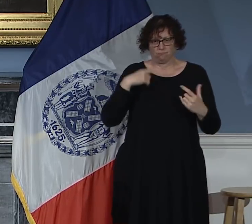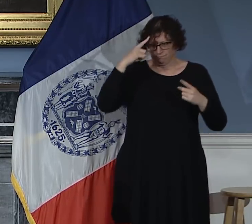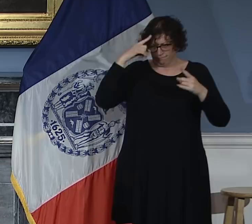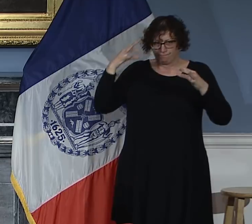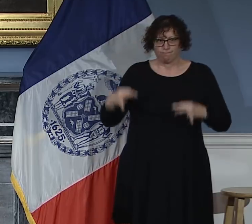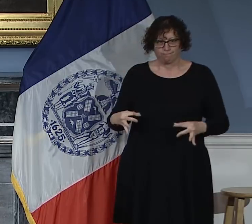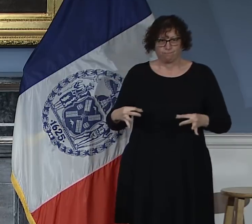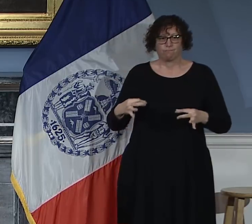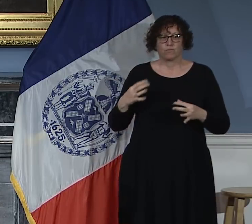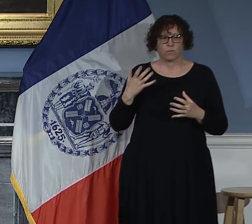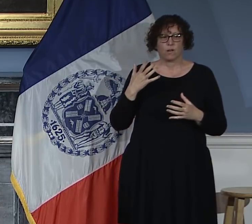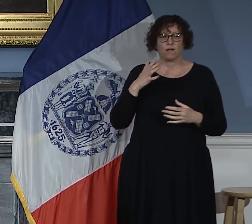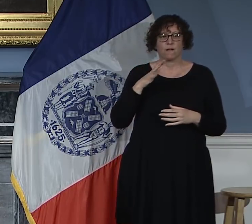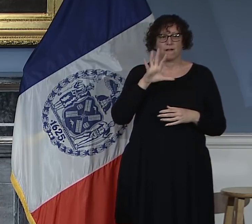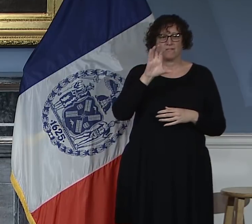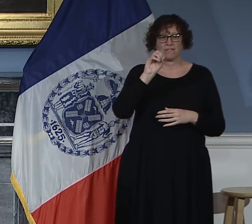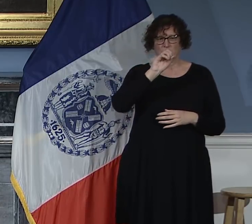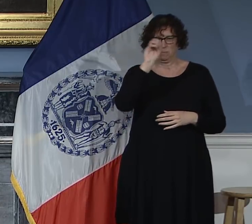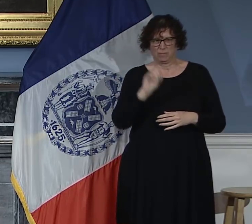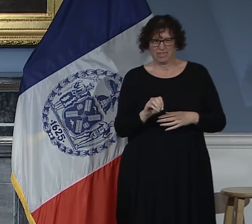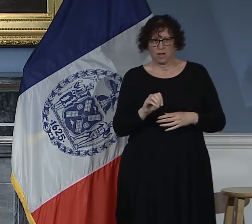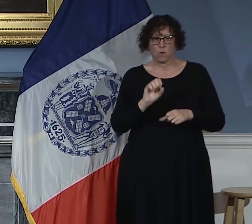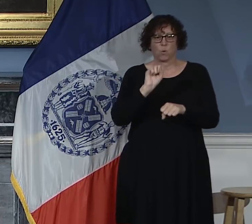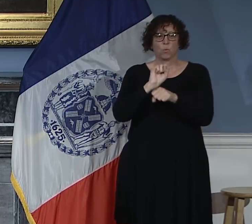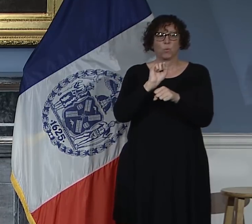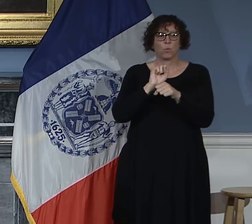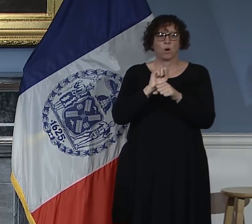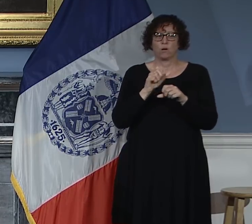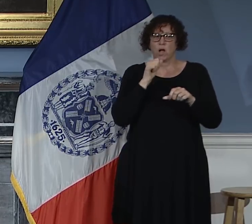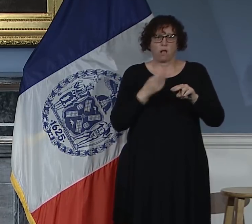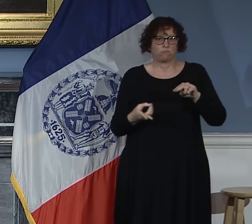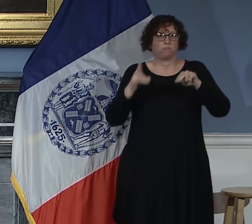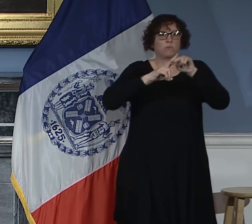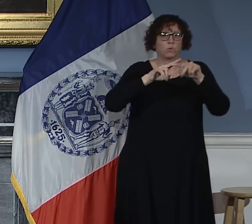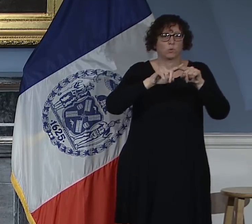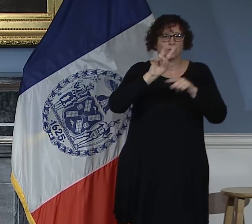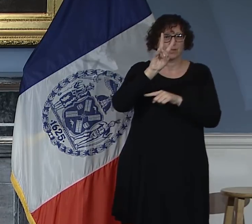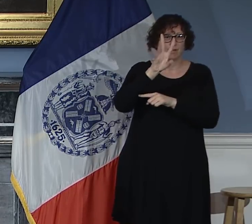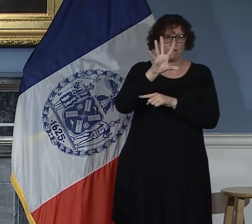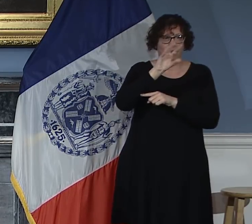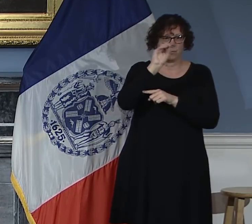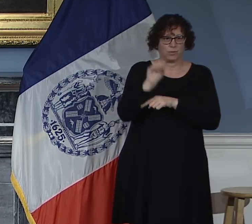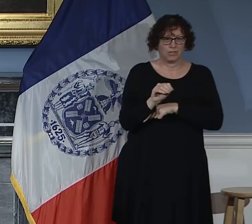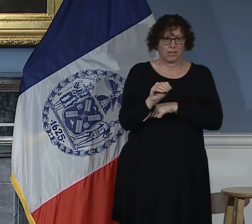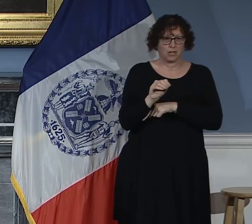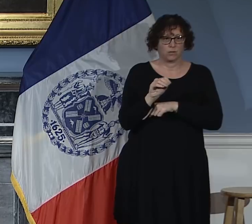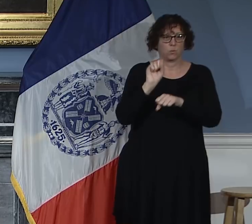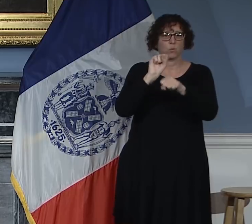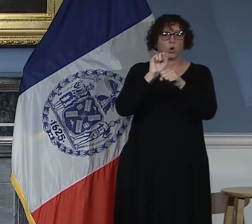ATKE.N HE DID SOMETHING VERY GOOD TODAY BY TAKING THAT LEVEL, THE 75% FOR BUSINESSES TO